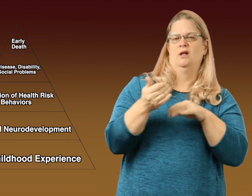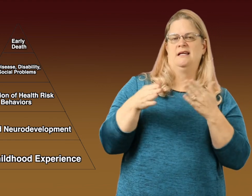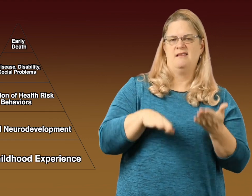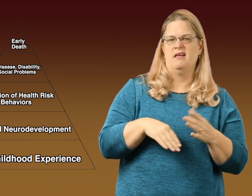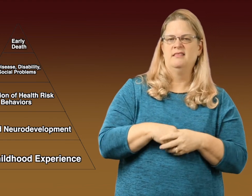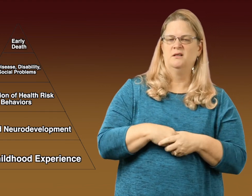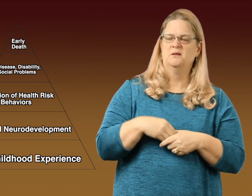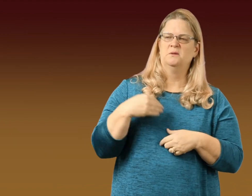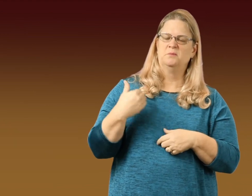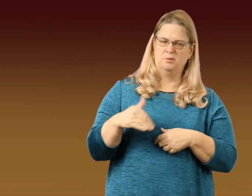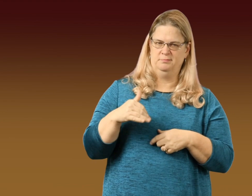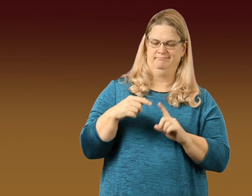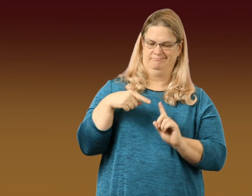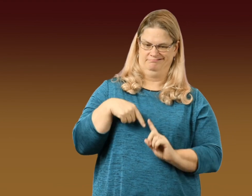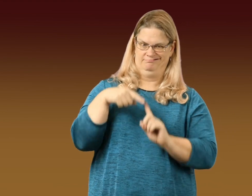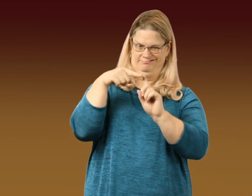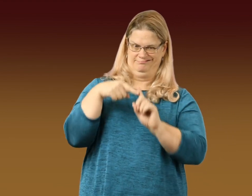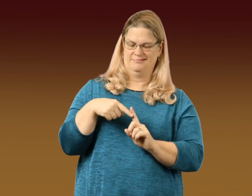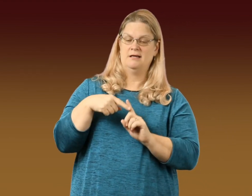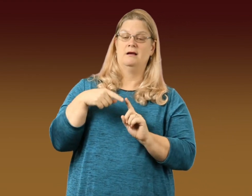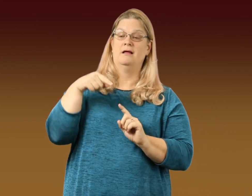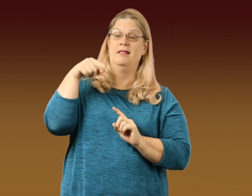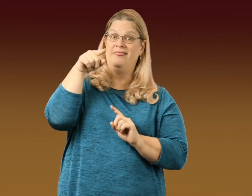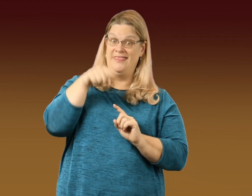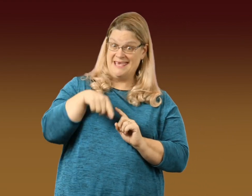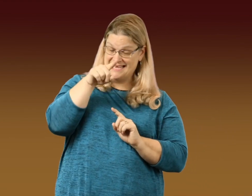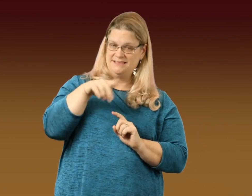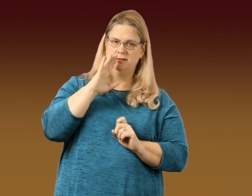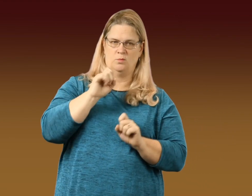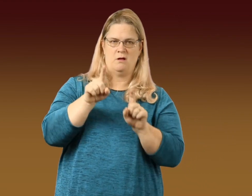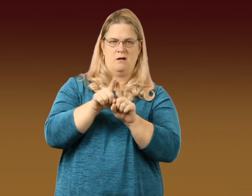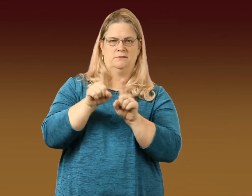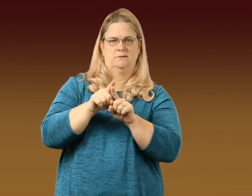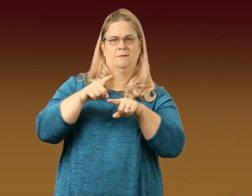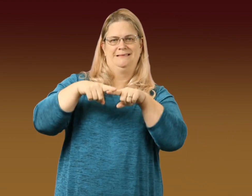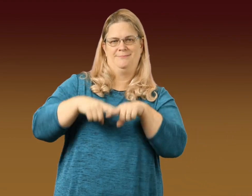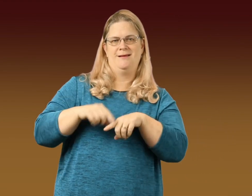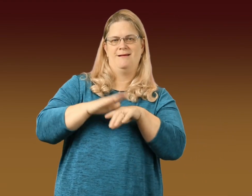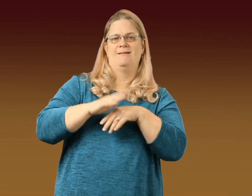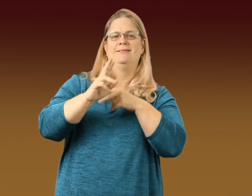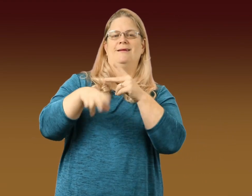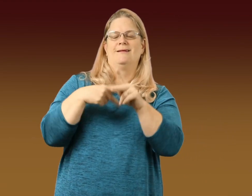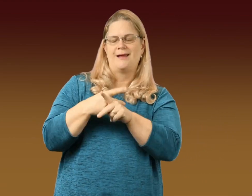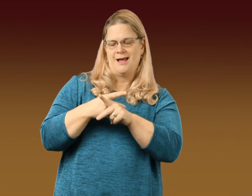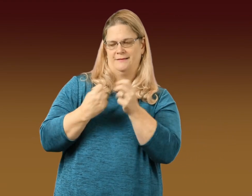moving up that pyramid can relate to the early death.